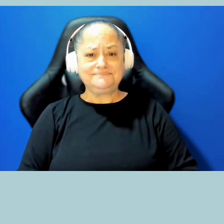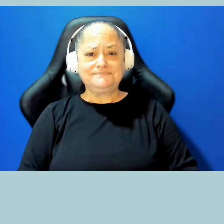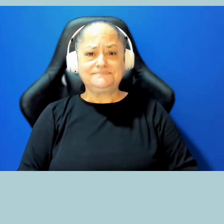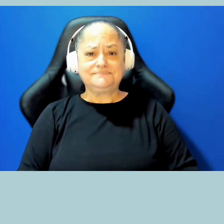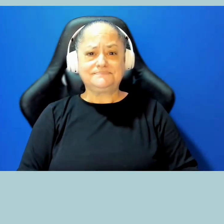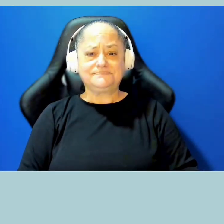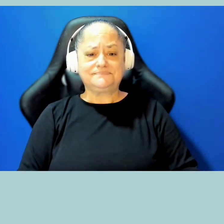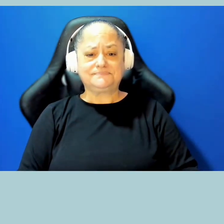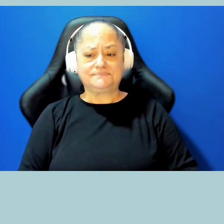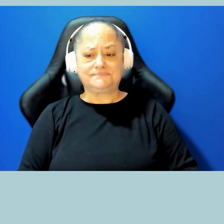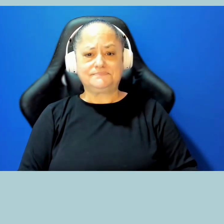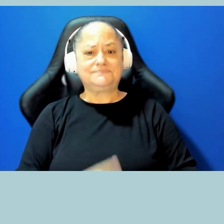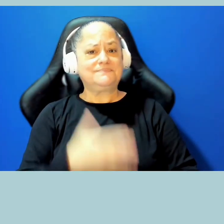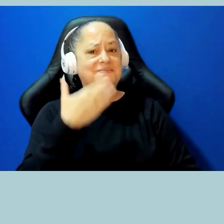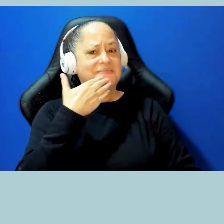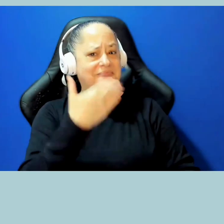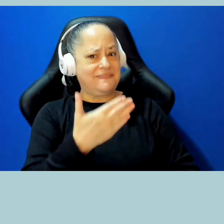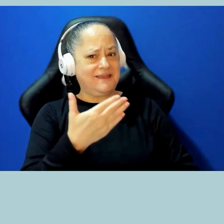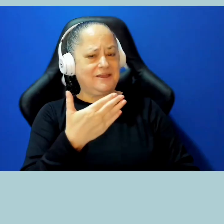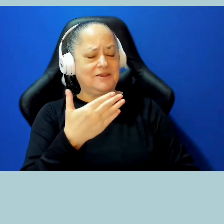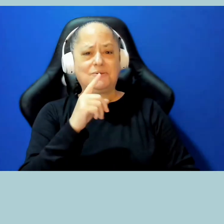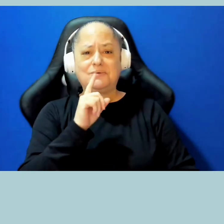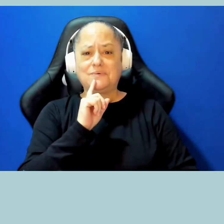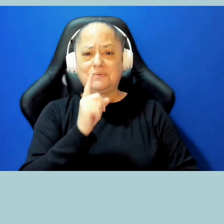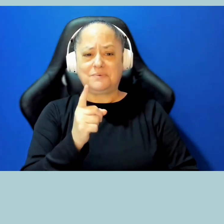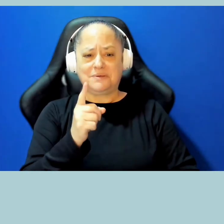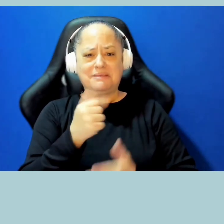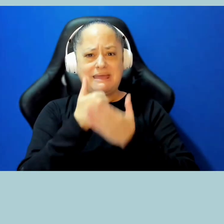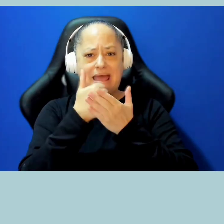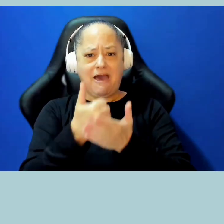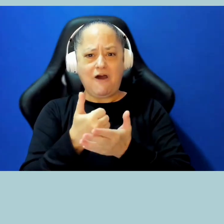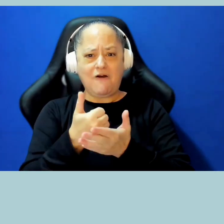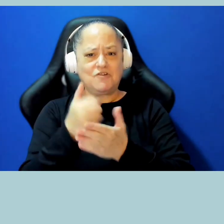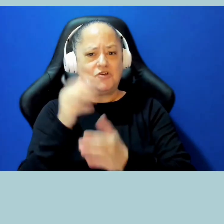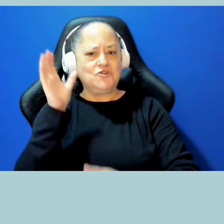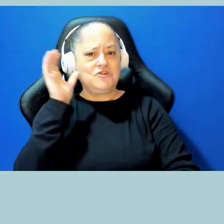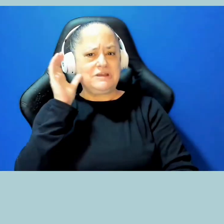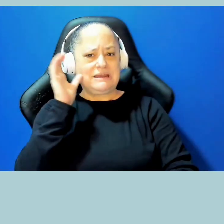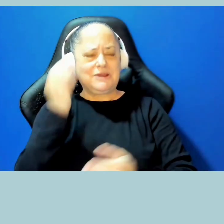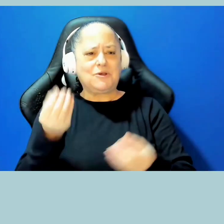Thank you. Yeah, that's really helpful and to hear a little bit more about the evolution.